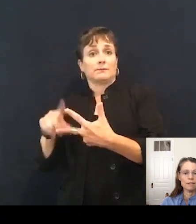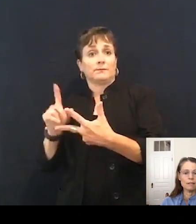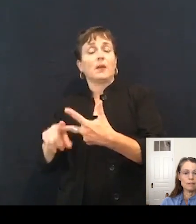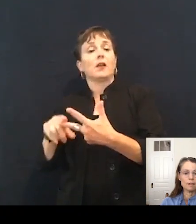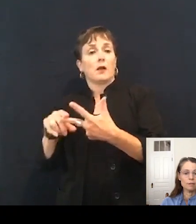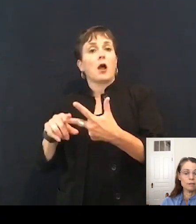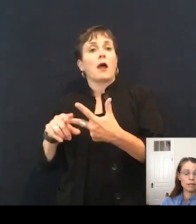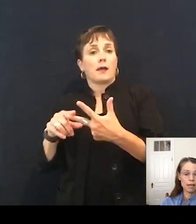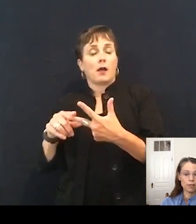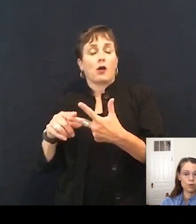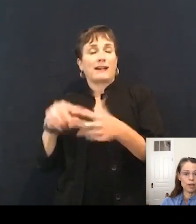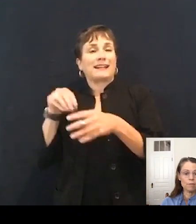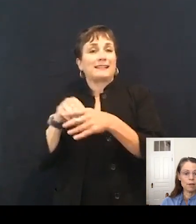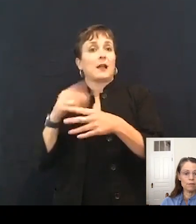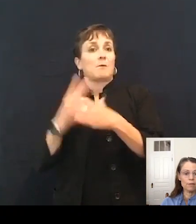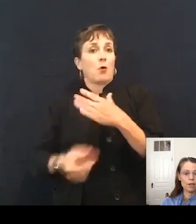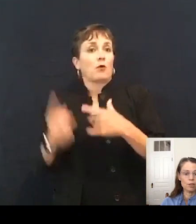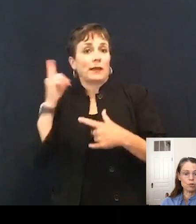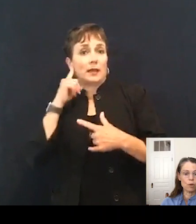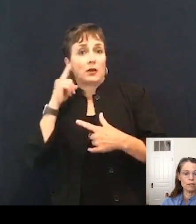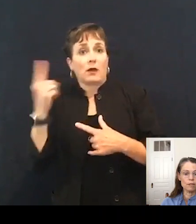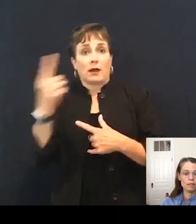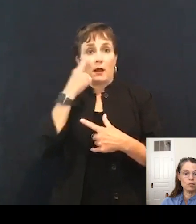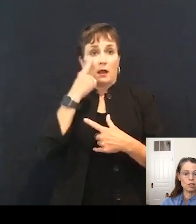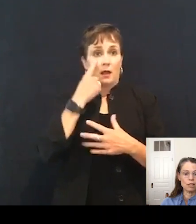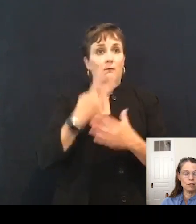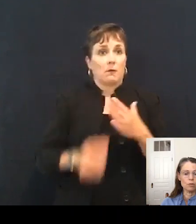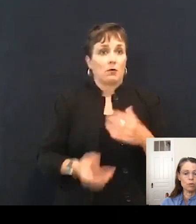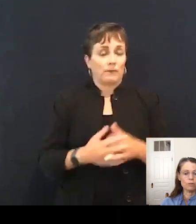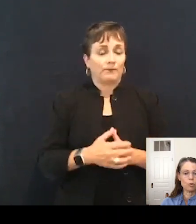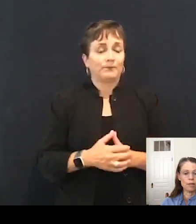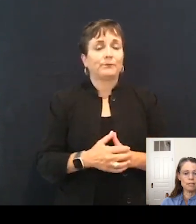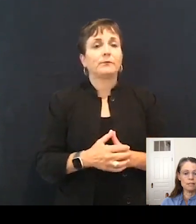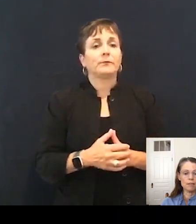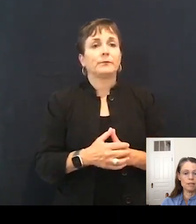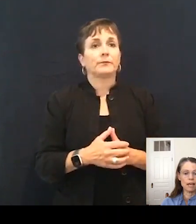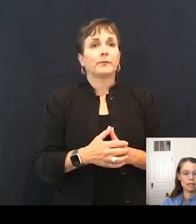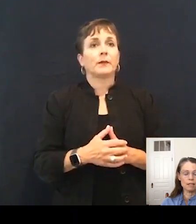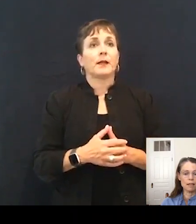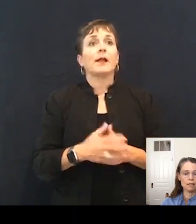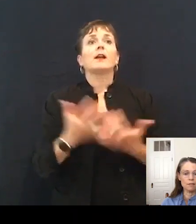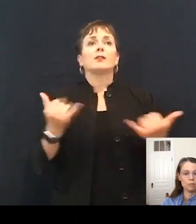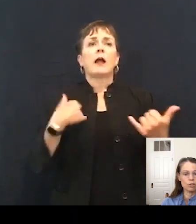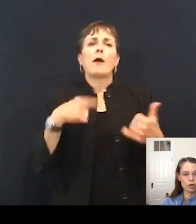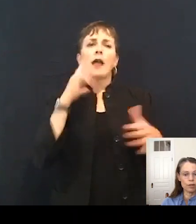This is a diagram of the USH1C gene with 27 exons,